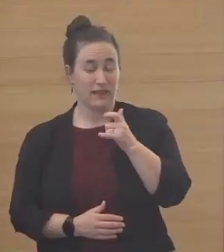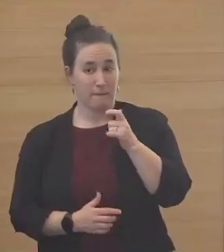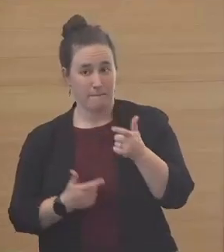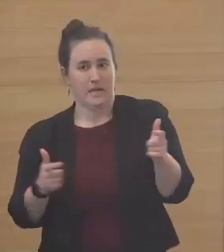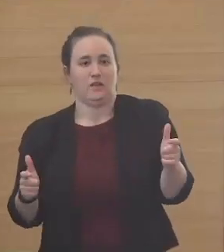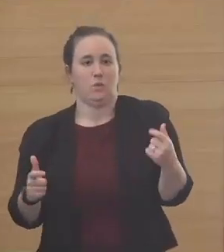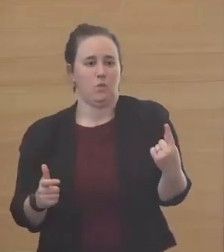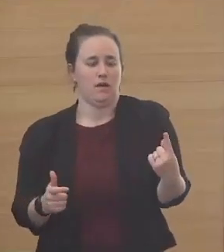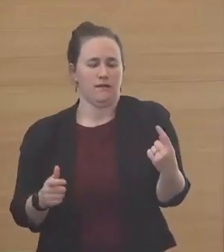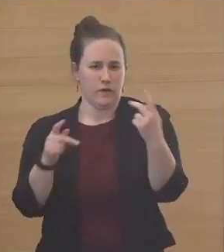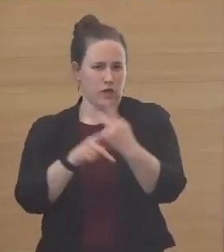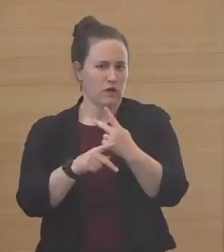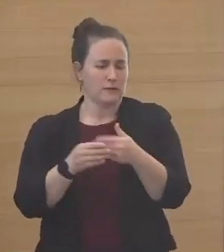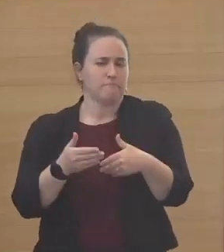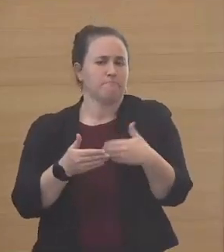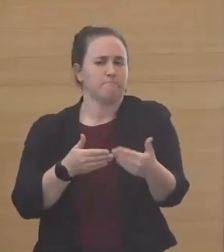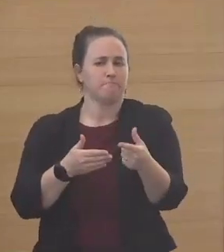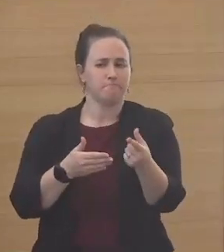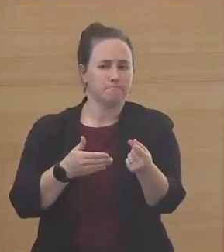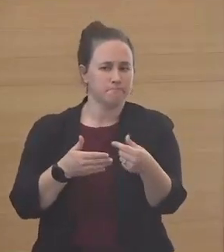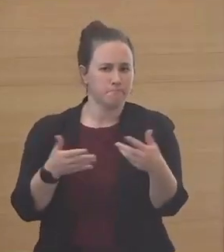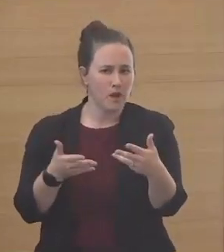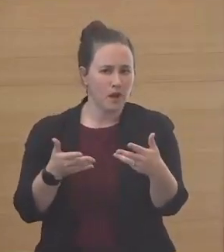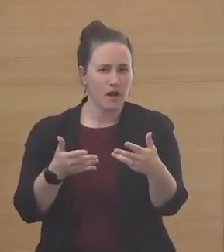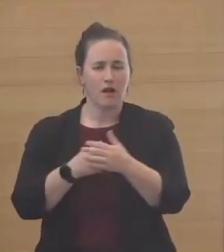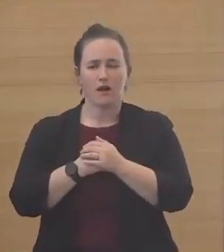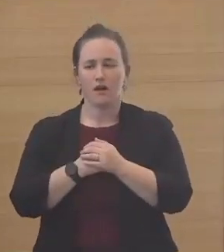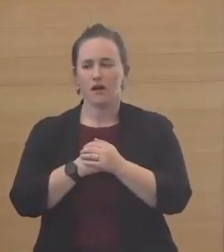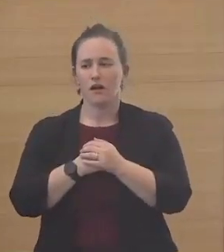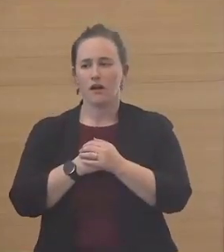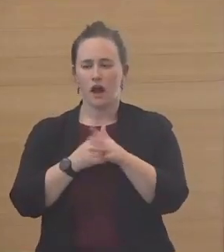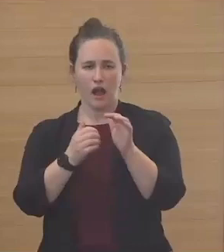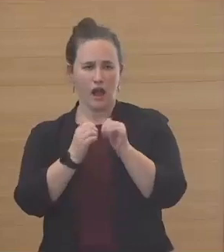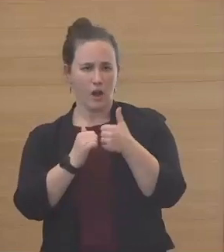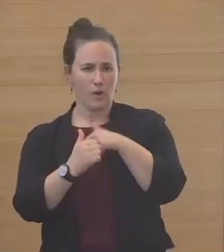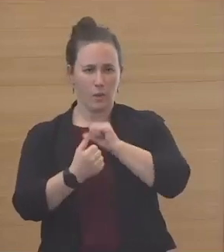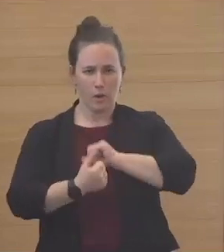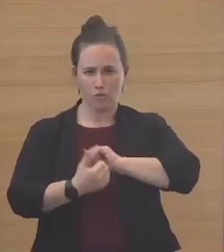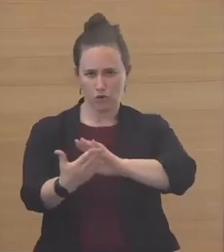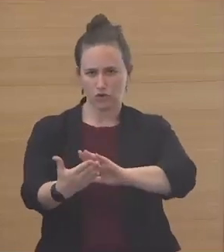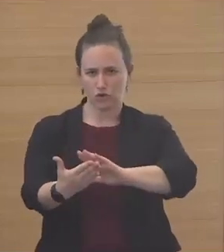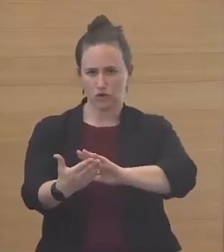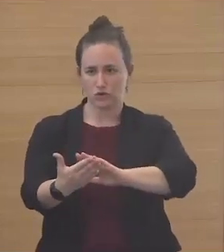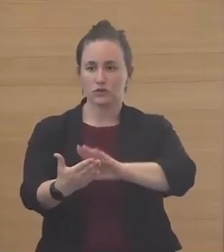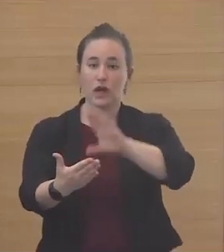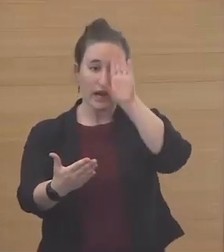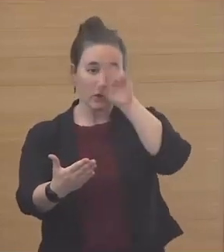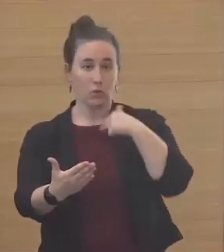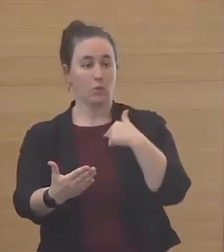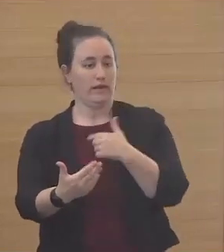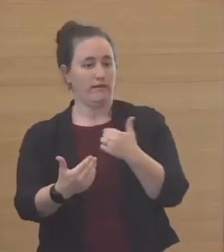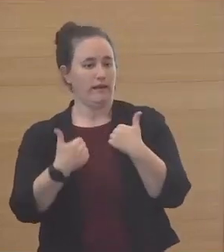out where to go next with how we want to approach this. We have this campaign that promotes